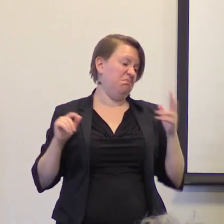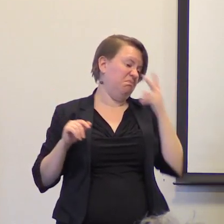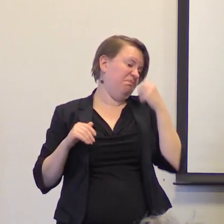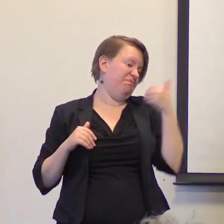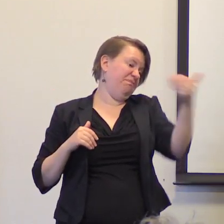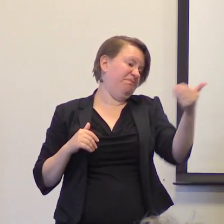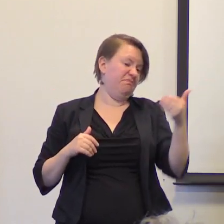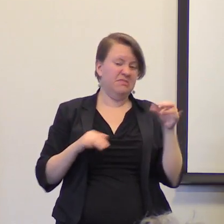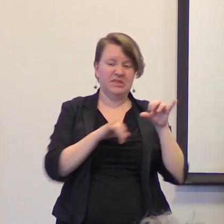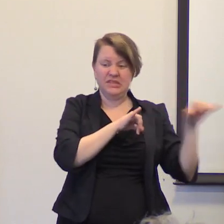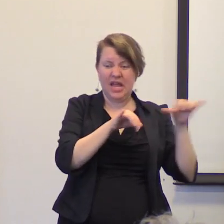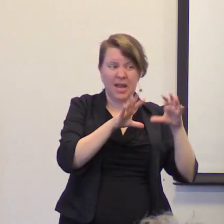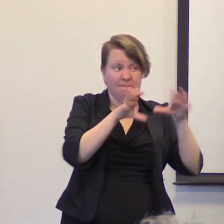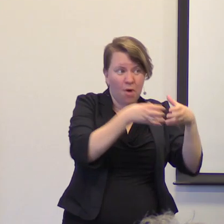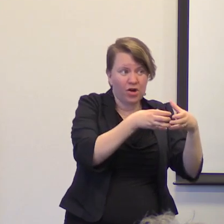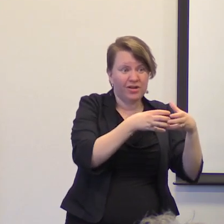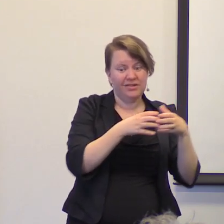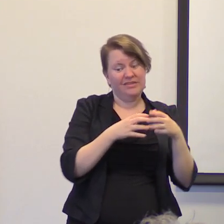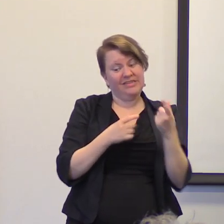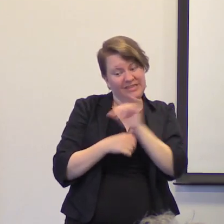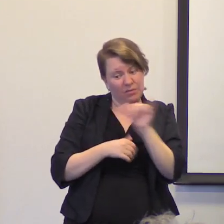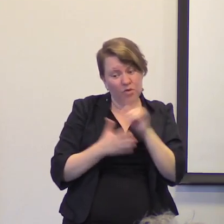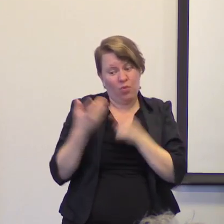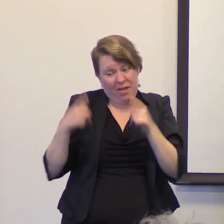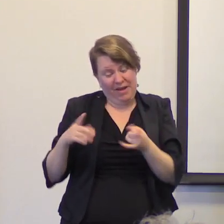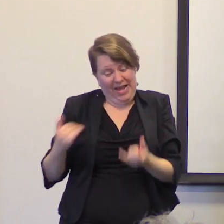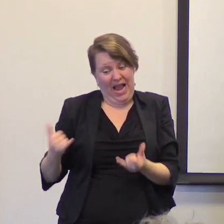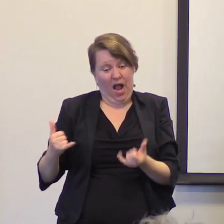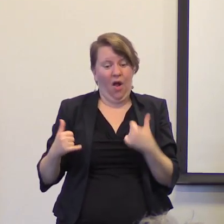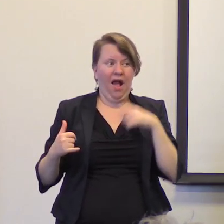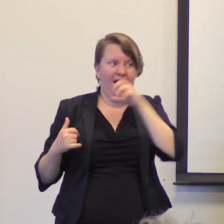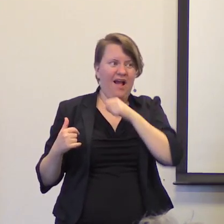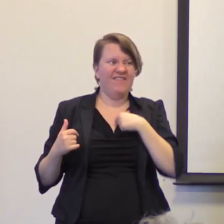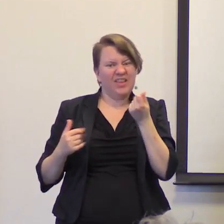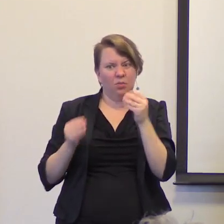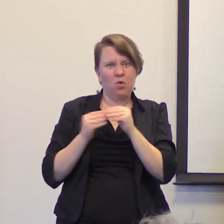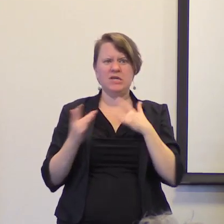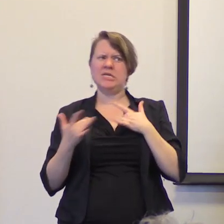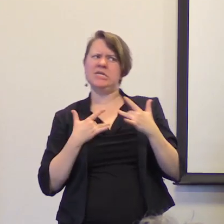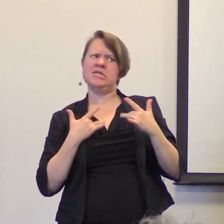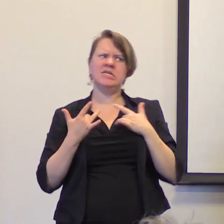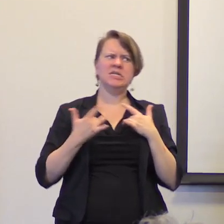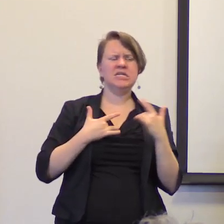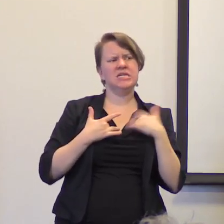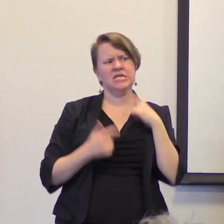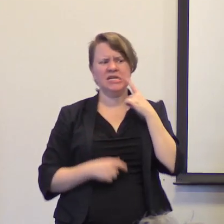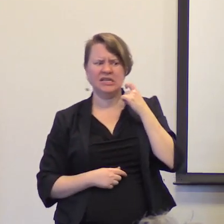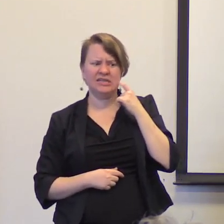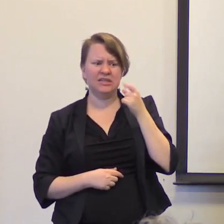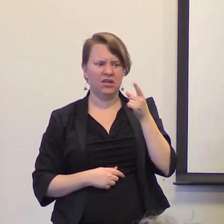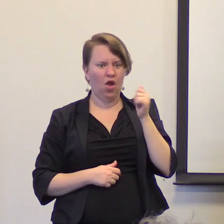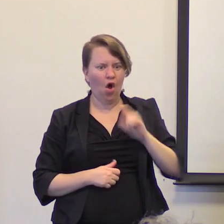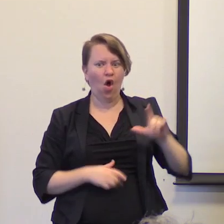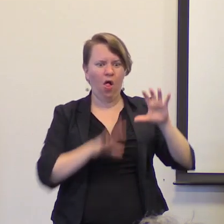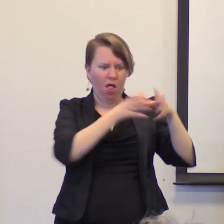they were of the same party, kind of like the way it is right now. I guess I have a little bit more worry because of the fact that all the branches right now